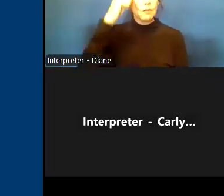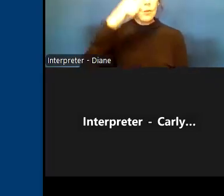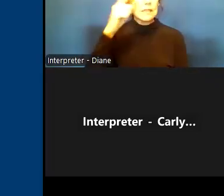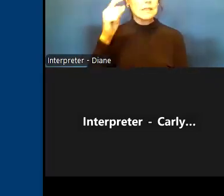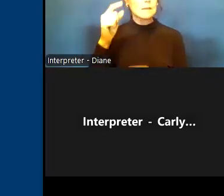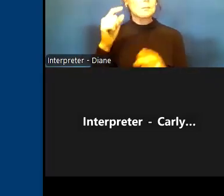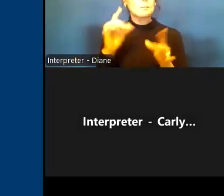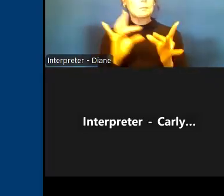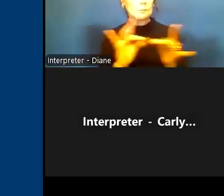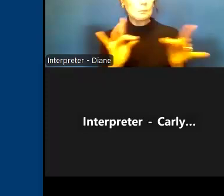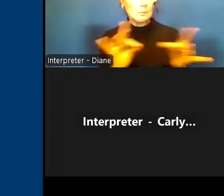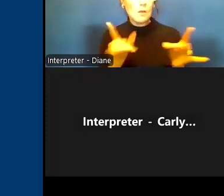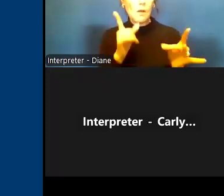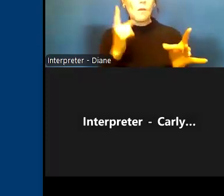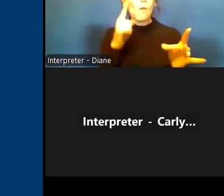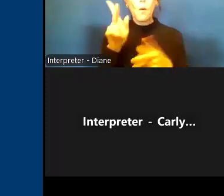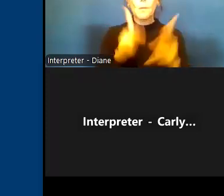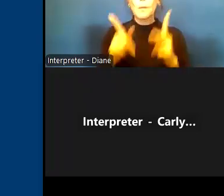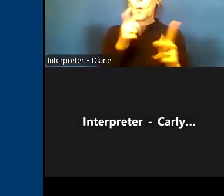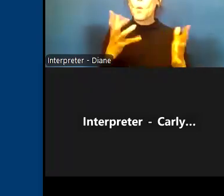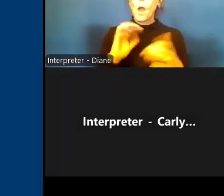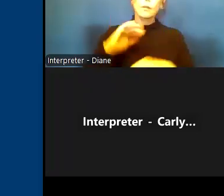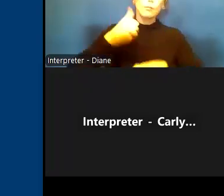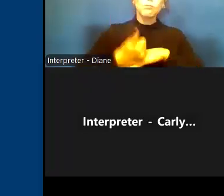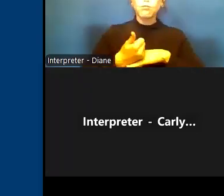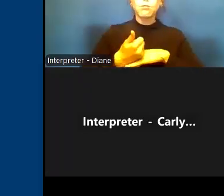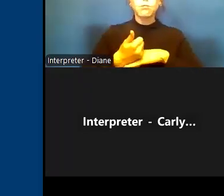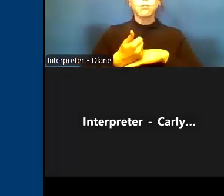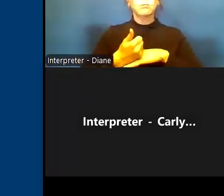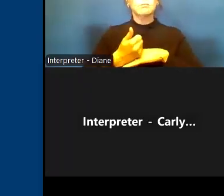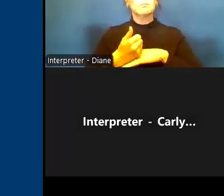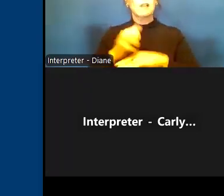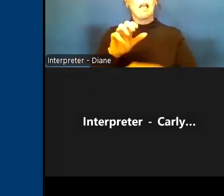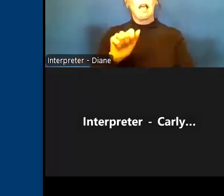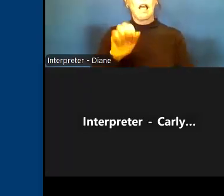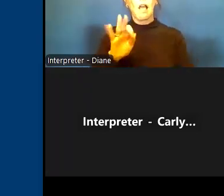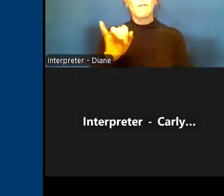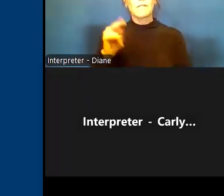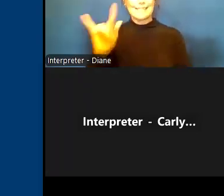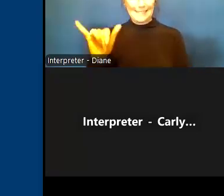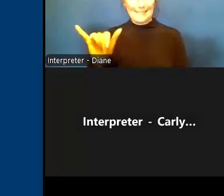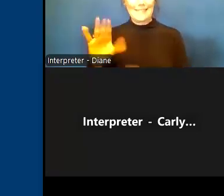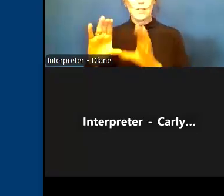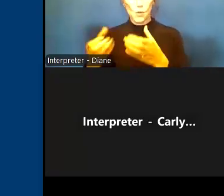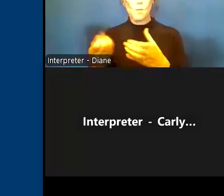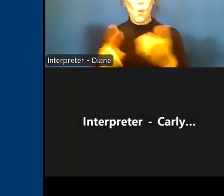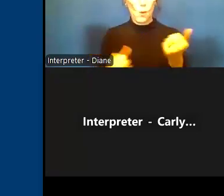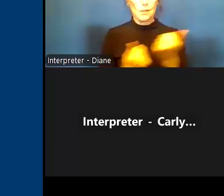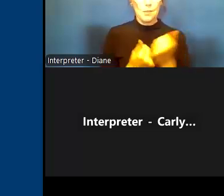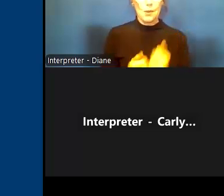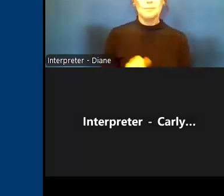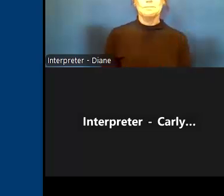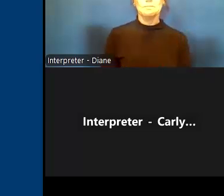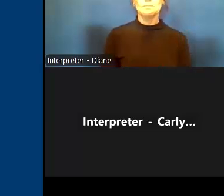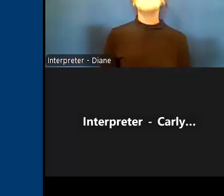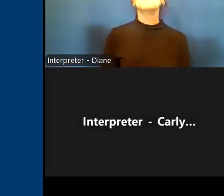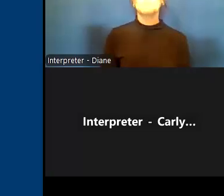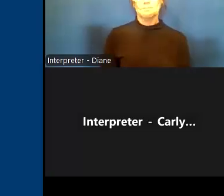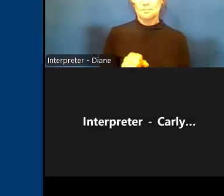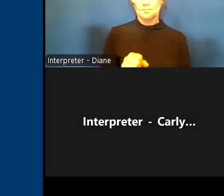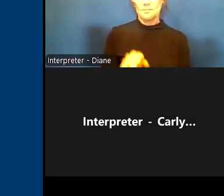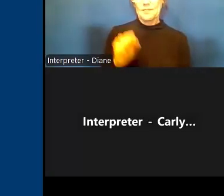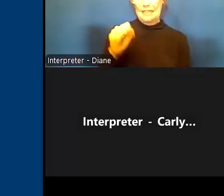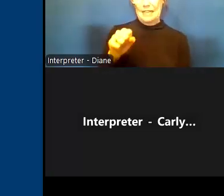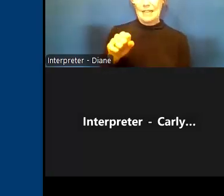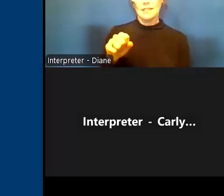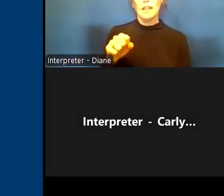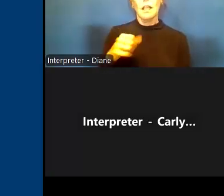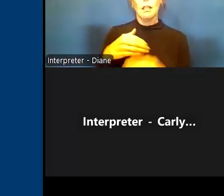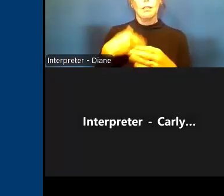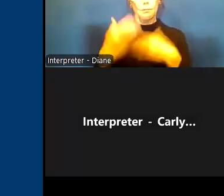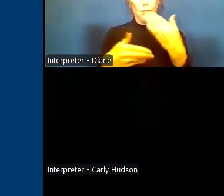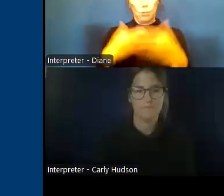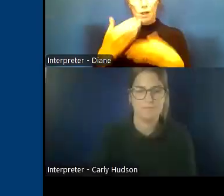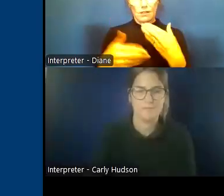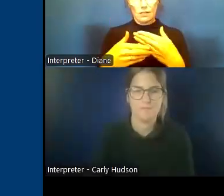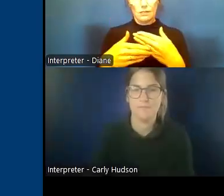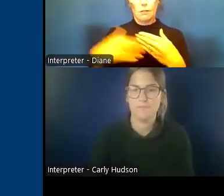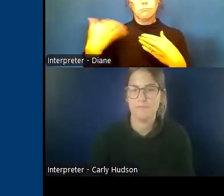group it's long process it's a long process and don't give up there are many times where and you